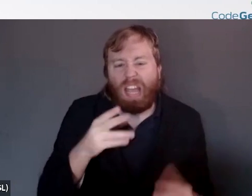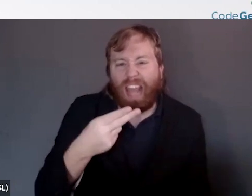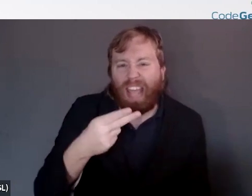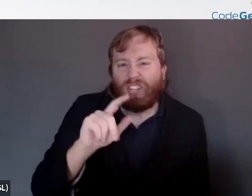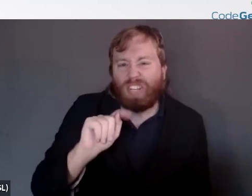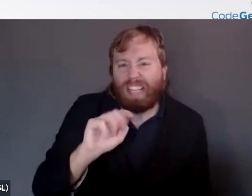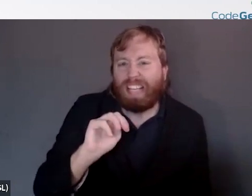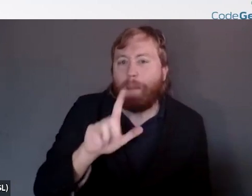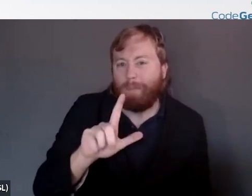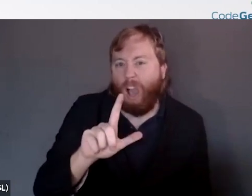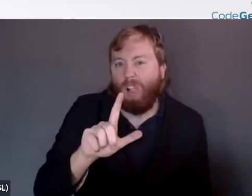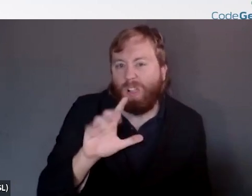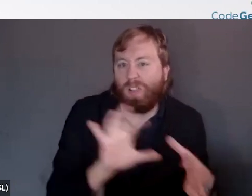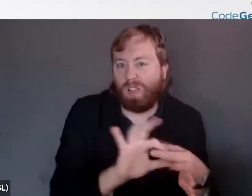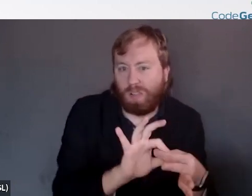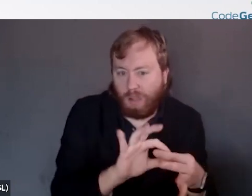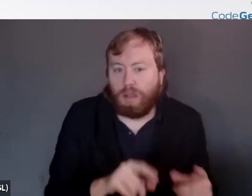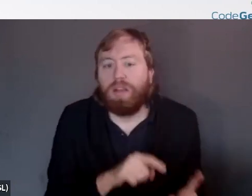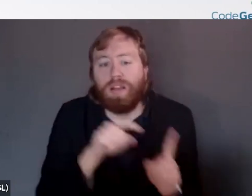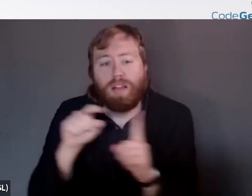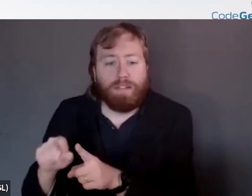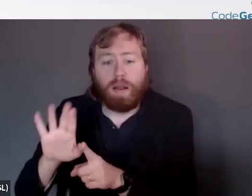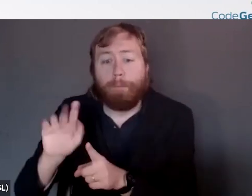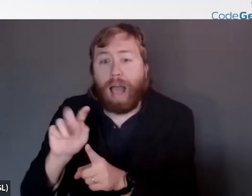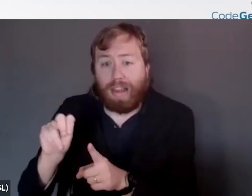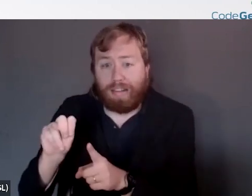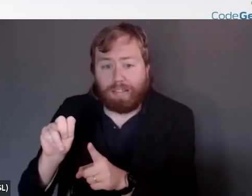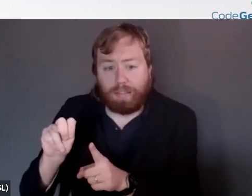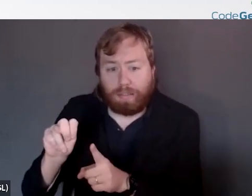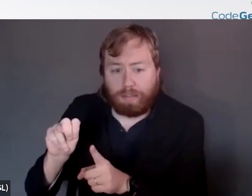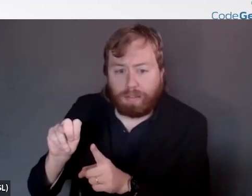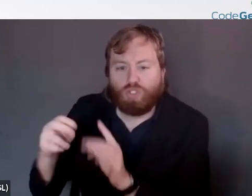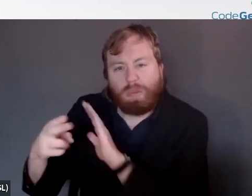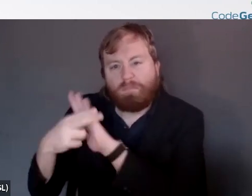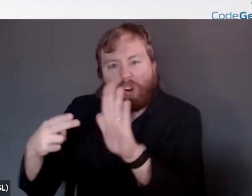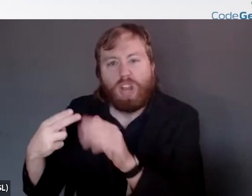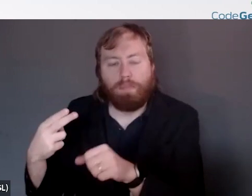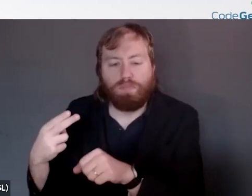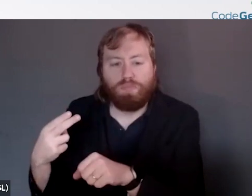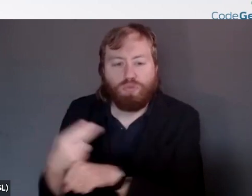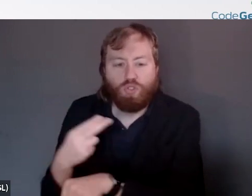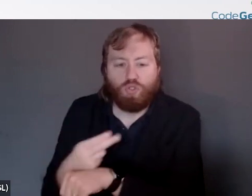Designers, you, of course, should feel free to style the element, whether it's a link or a button, to look as needed for usability